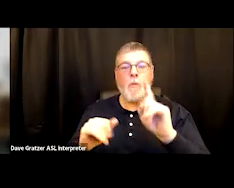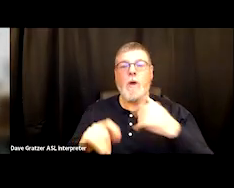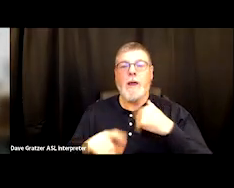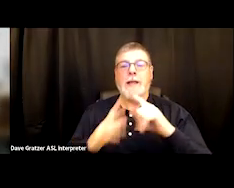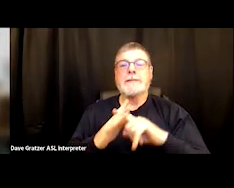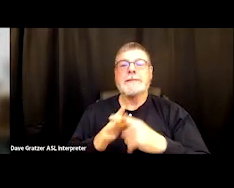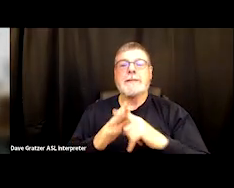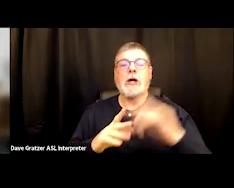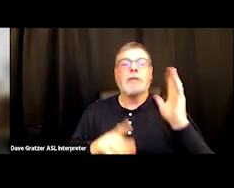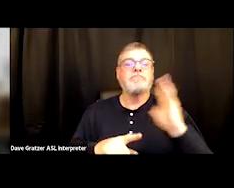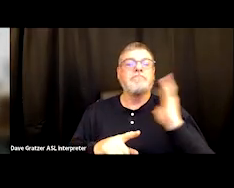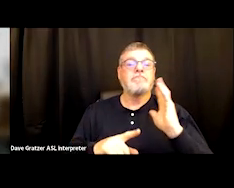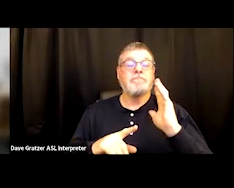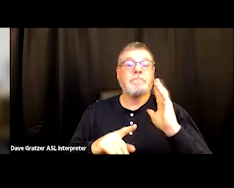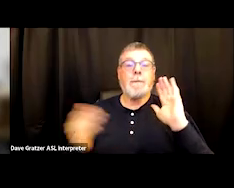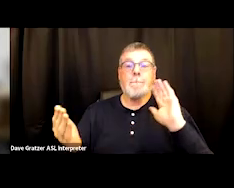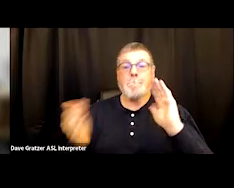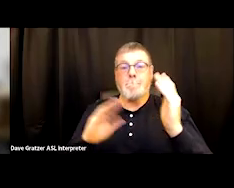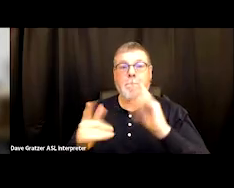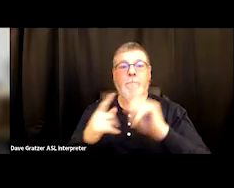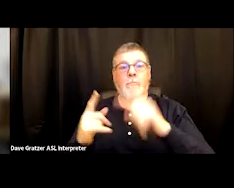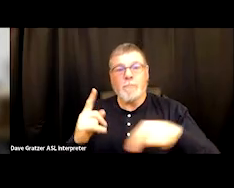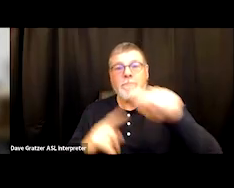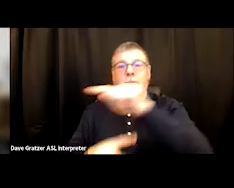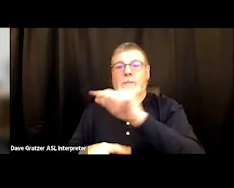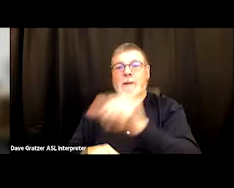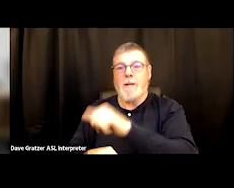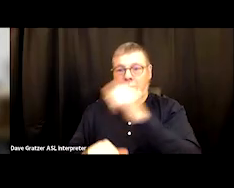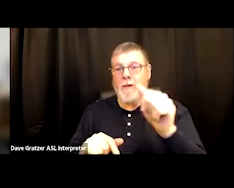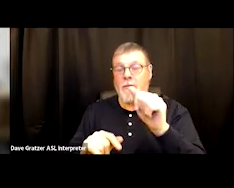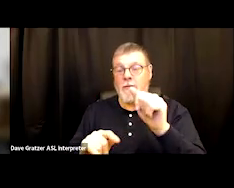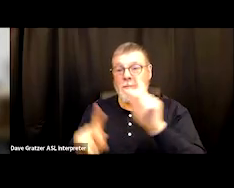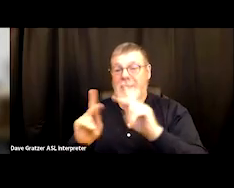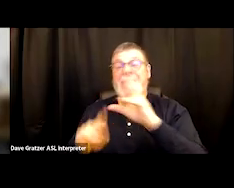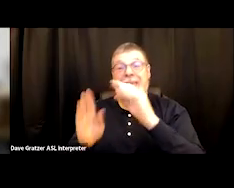as far as my approval rates compared to other providers in my state and across the country.